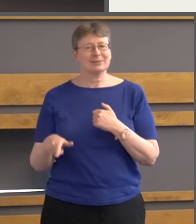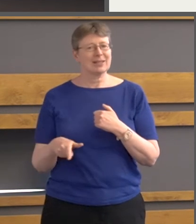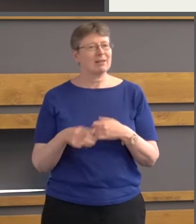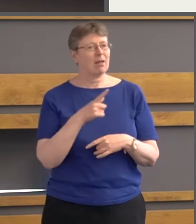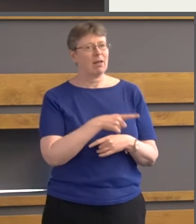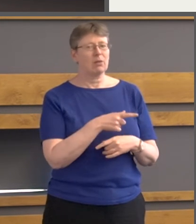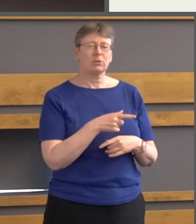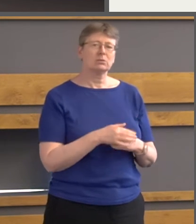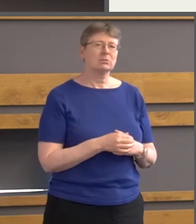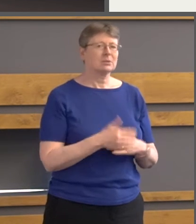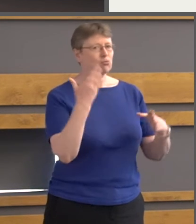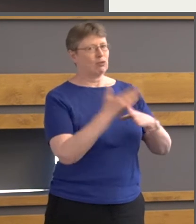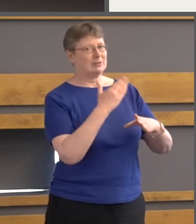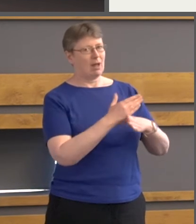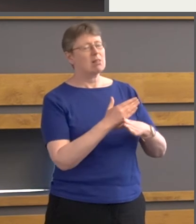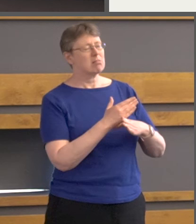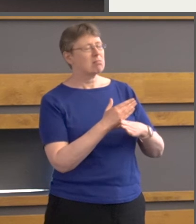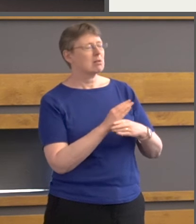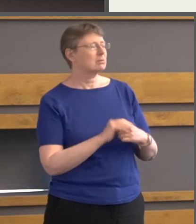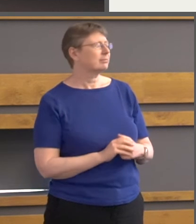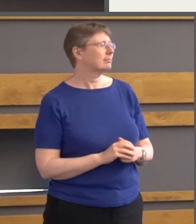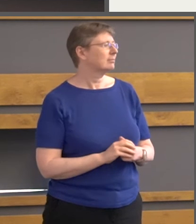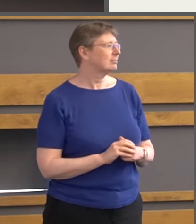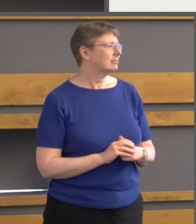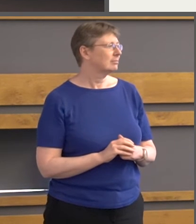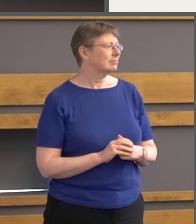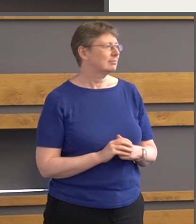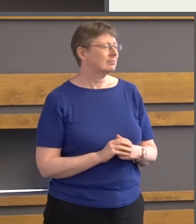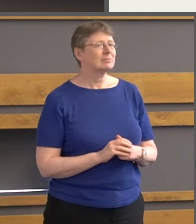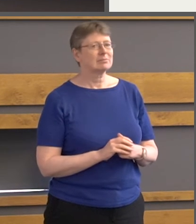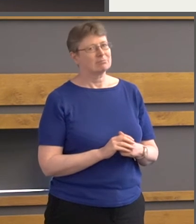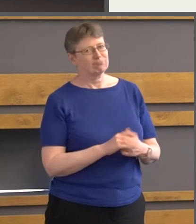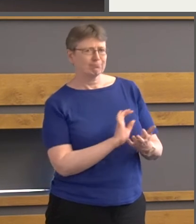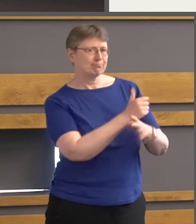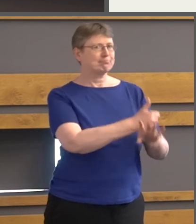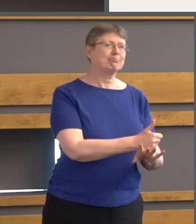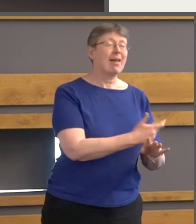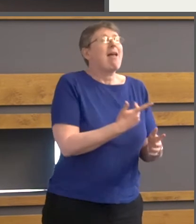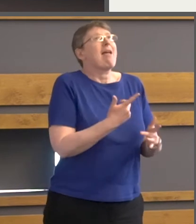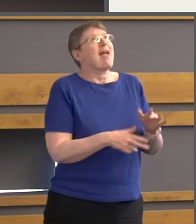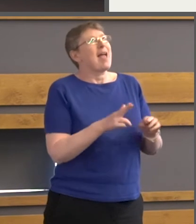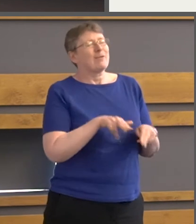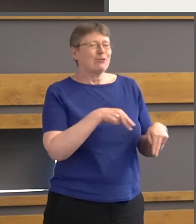the other is practical and grounded, if rivers can be called grounded.